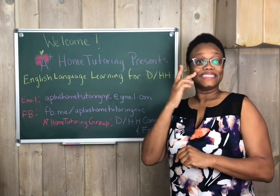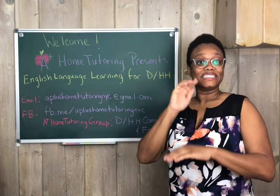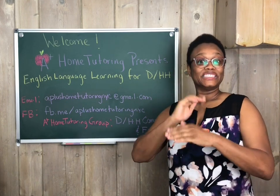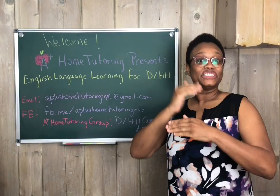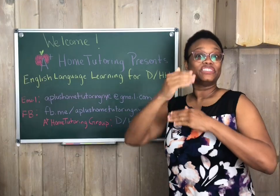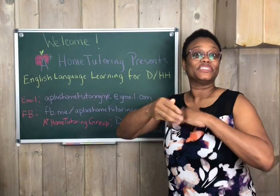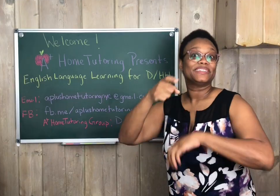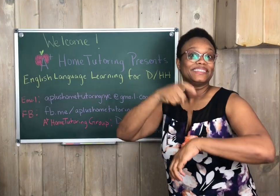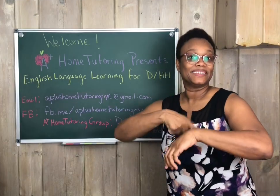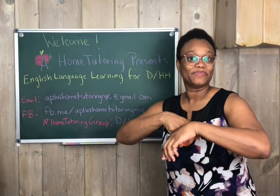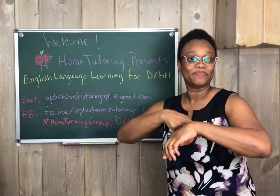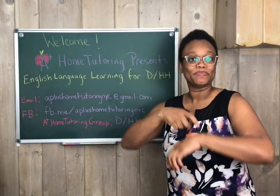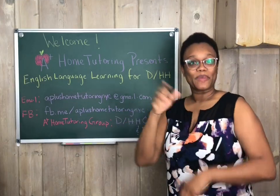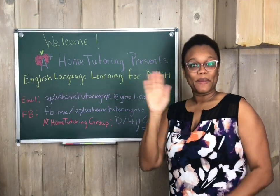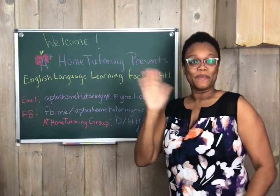Bye